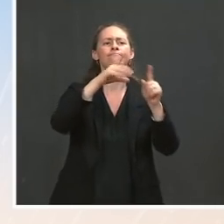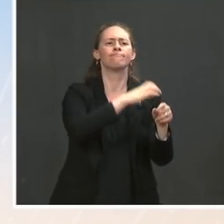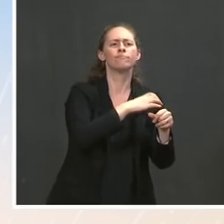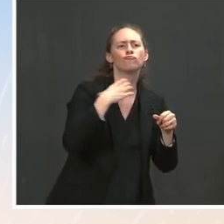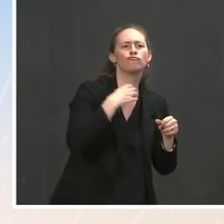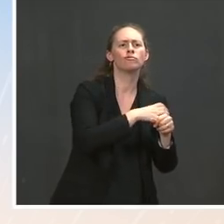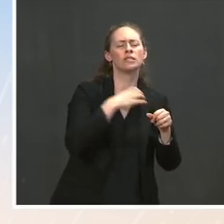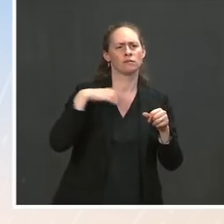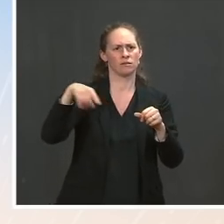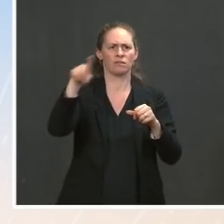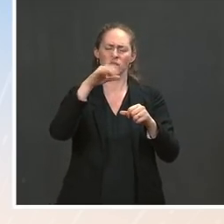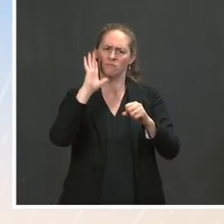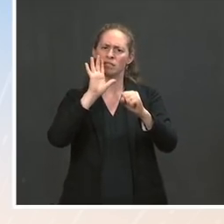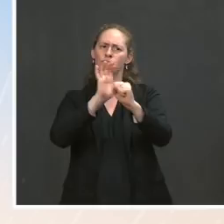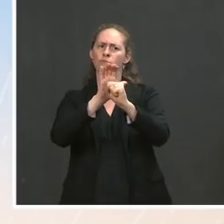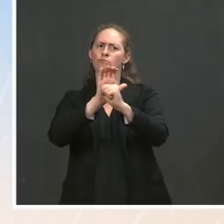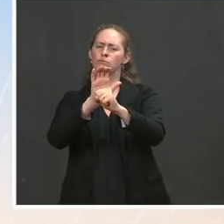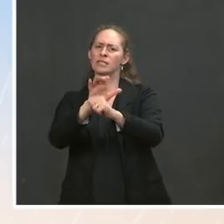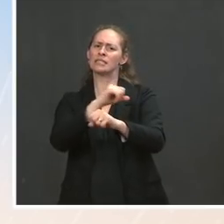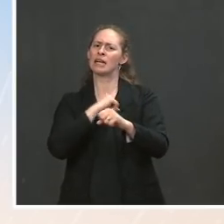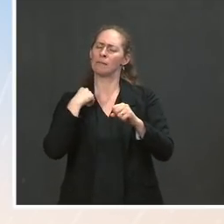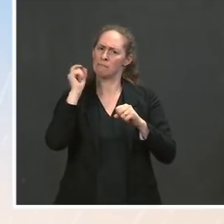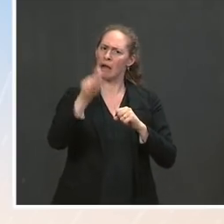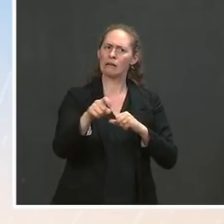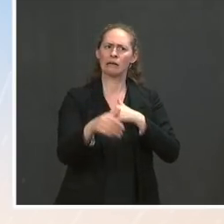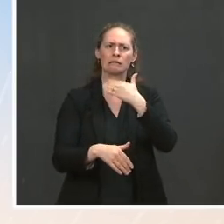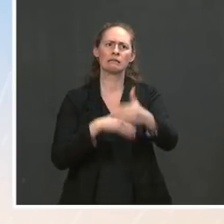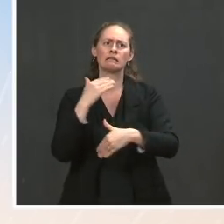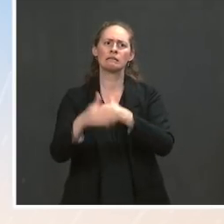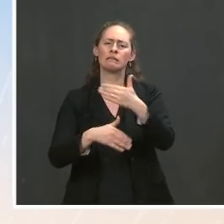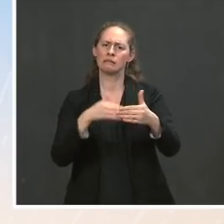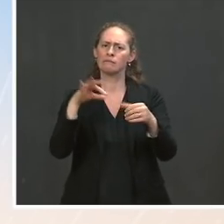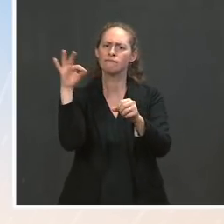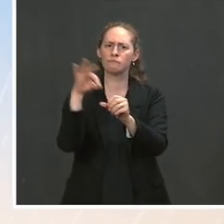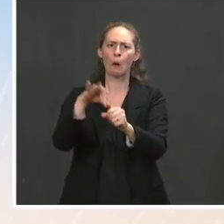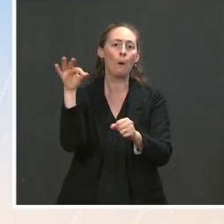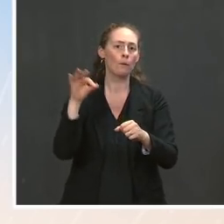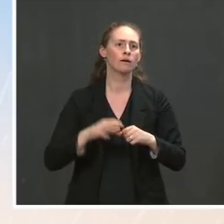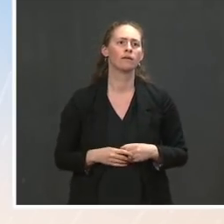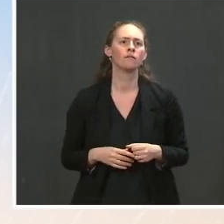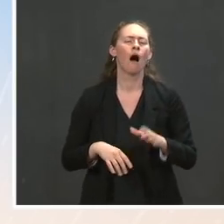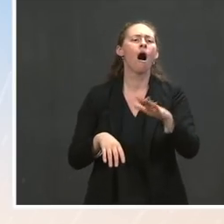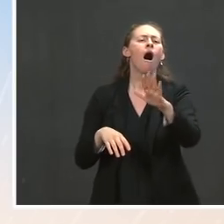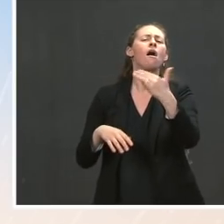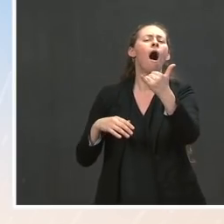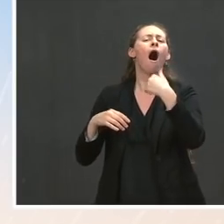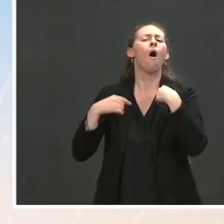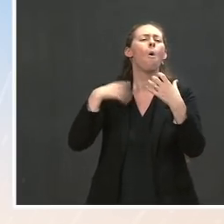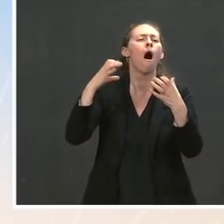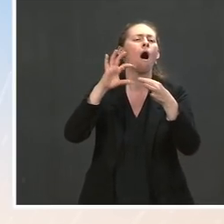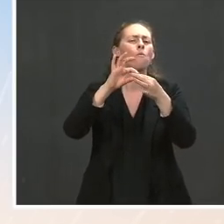And the other question is when children arrive at the border, migrant children arrive, and they're not with their biological parents